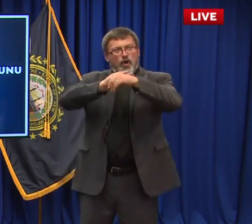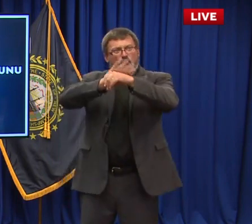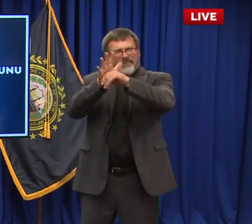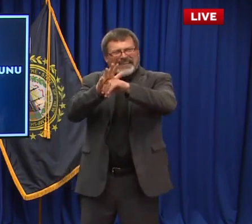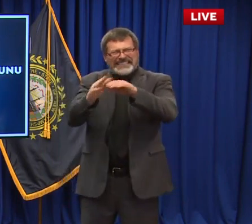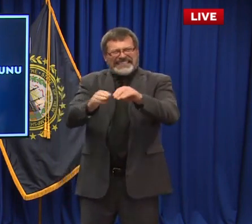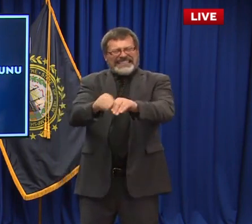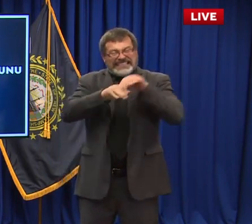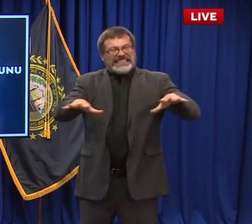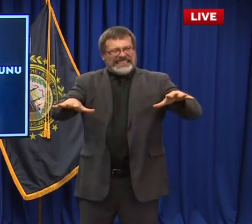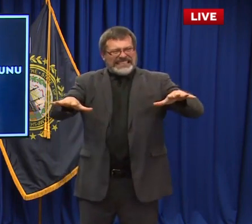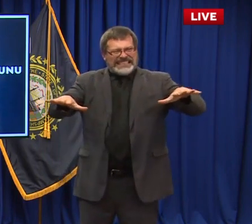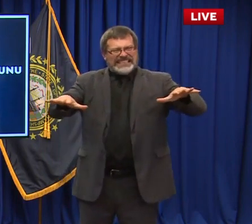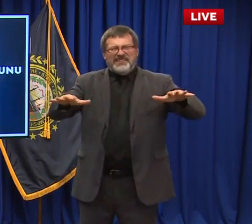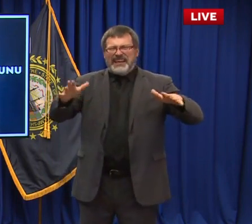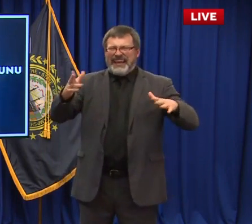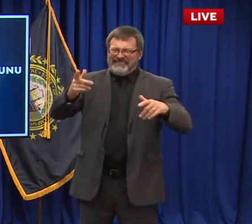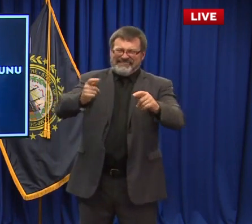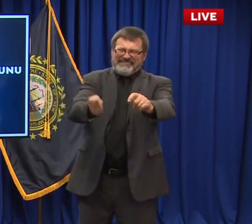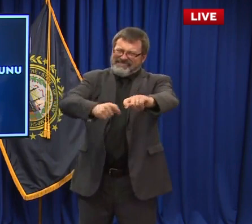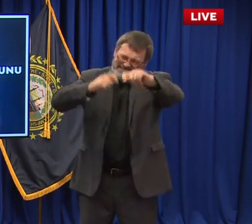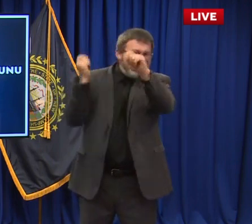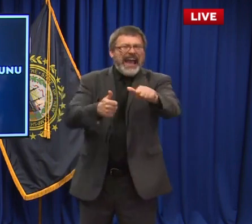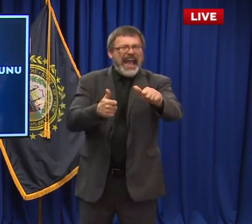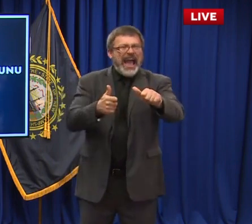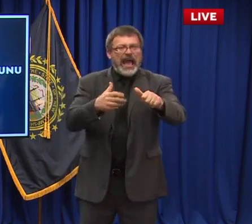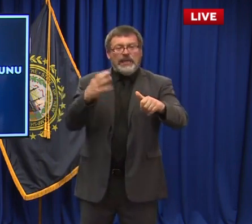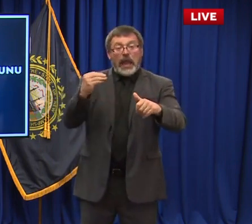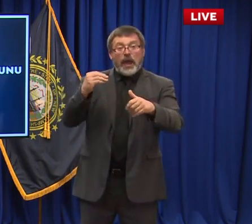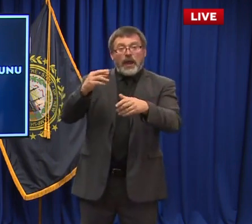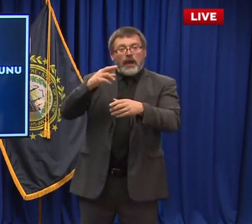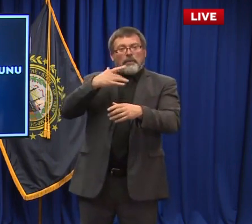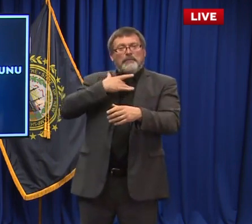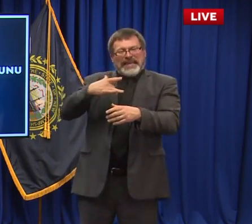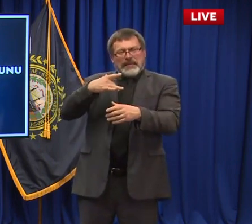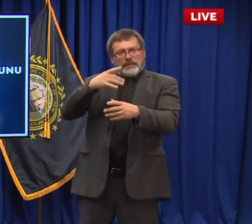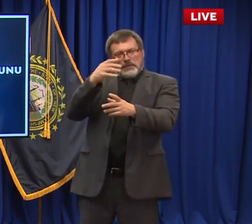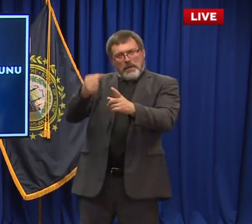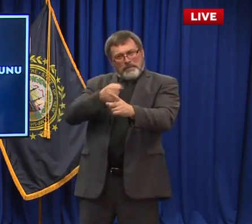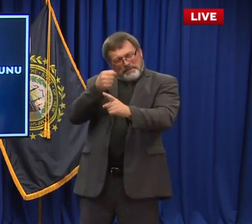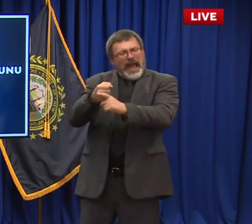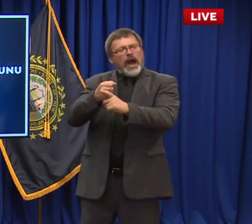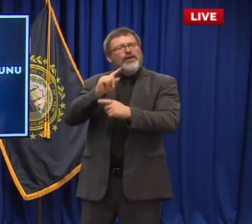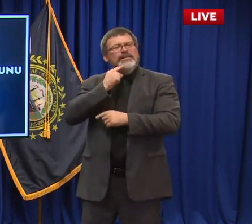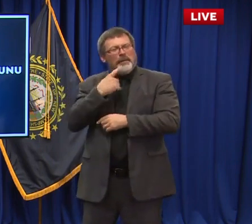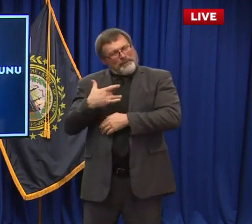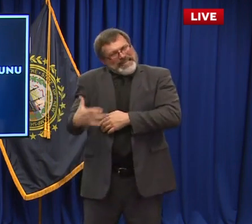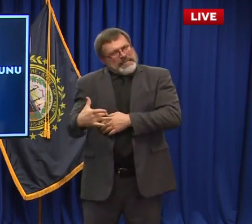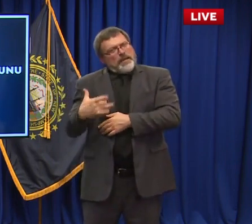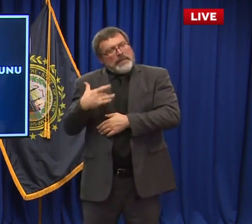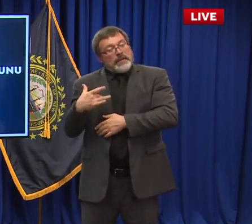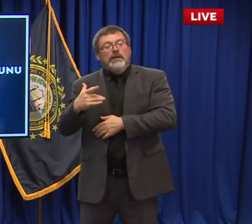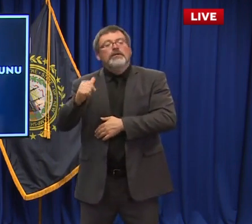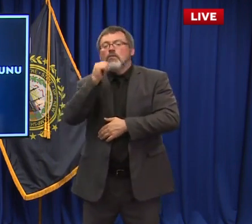AND THAT HAS POTENTIALLY SERIOUS CONSEQUENCES WAS THAT PEOPLE ARE GOING TO DIE. PEOPLE HAVE DIED FROM COVID-19.